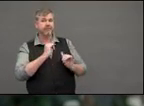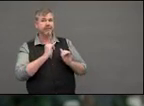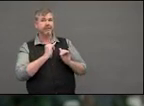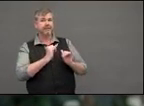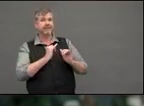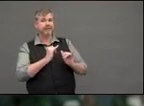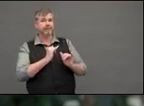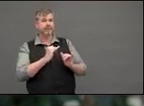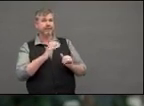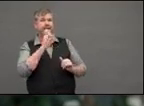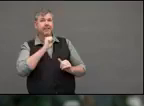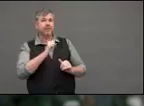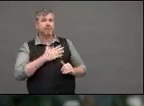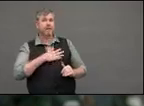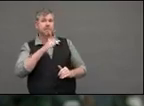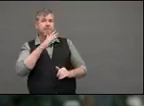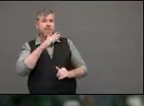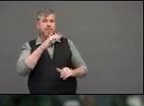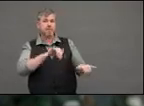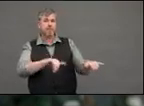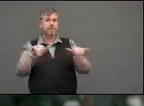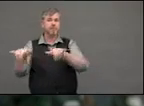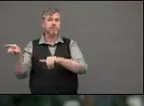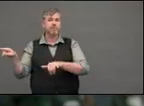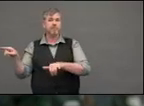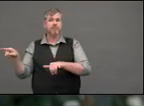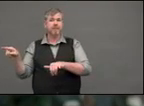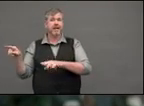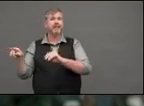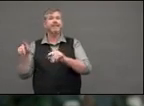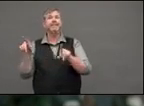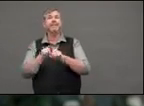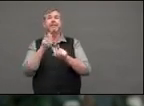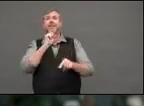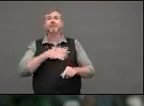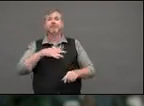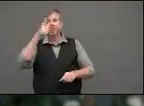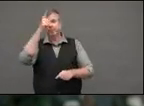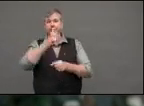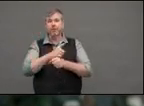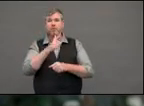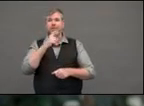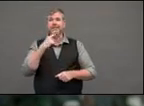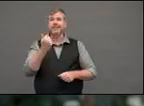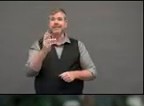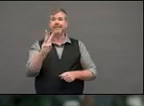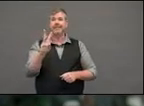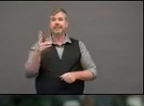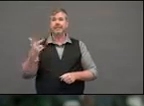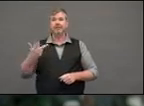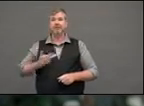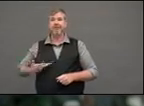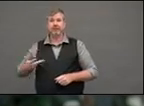are the same age as my brother who just turned 16 and so like it's like three of us um that are trying to find jobs